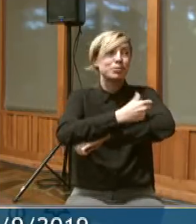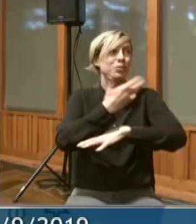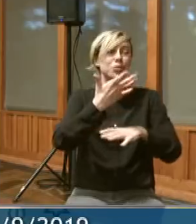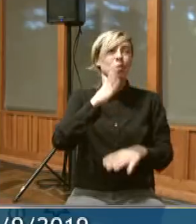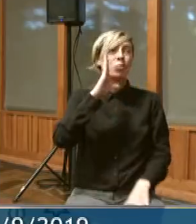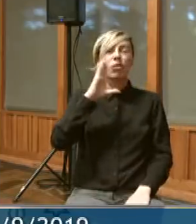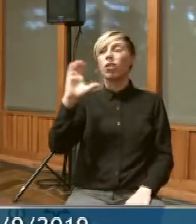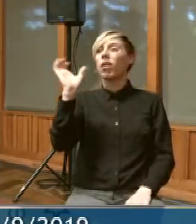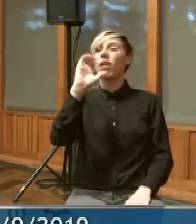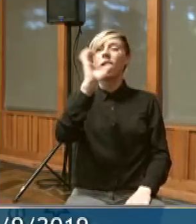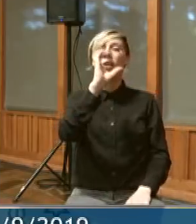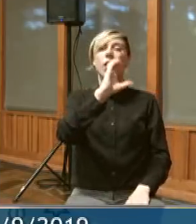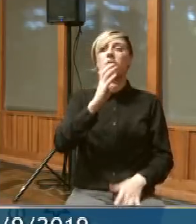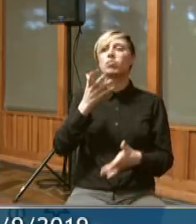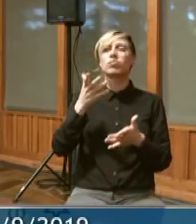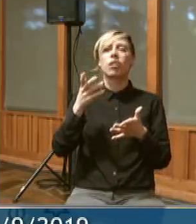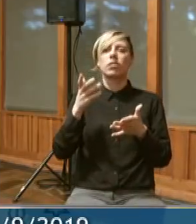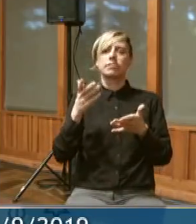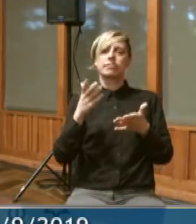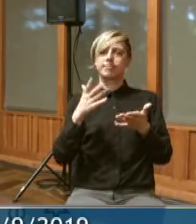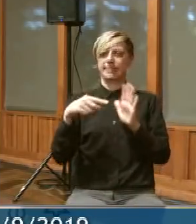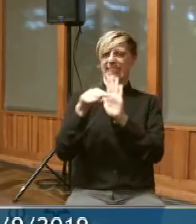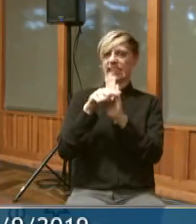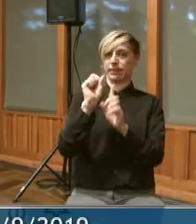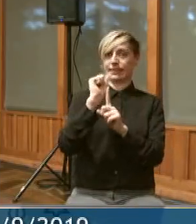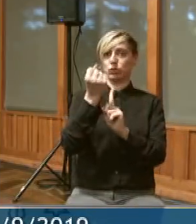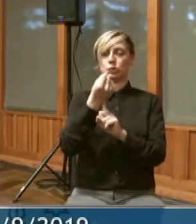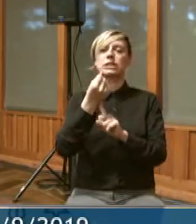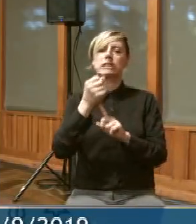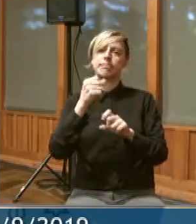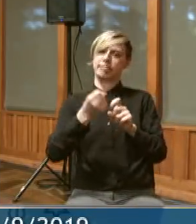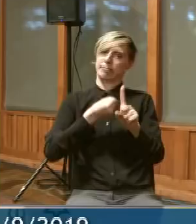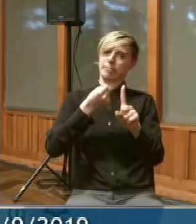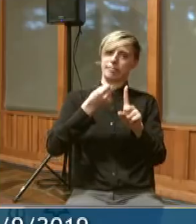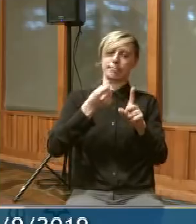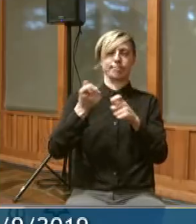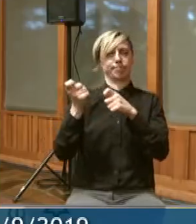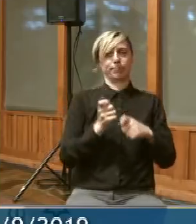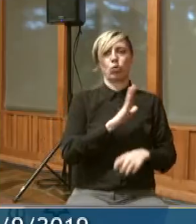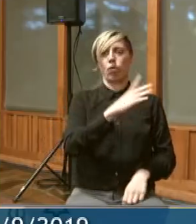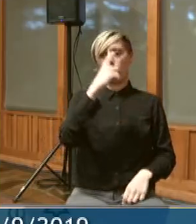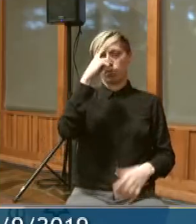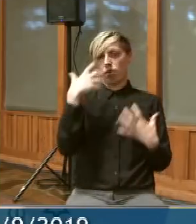PEOPLE TO HAVE A AN OPPORTUNITY TO MEET INSIDE AND HAVE A FAMILY INSTEAD OF BEING ATTRACTED TO THINGS ON THE STREET THAT WOULD